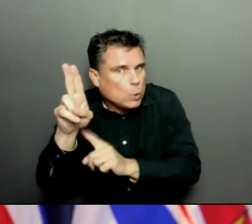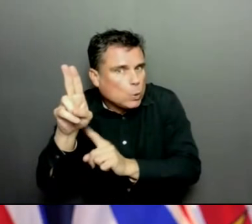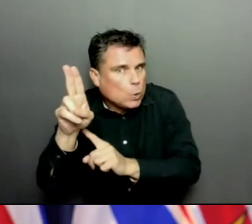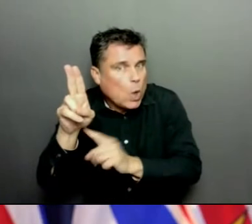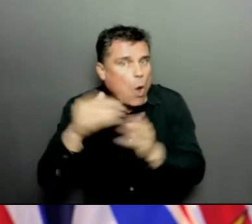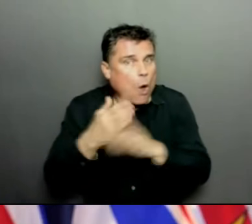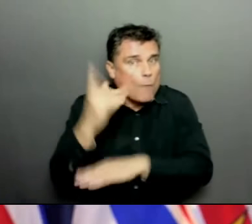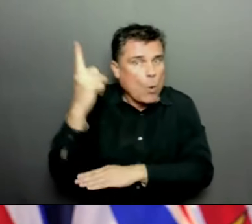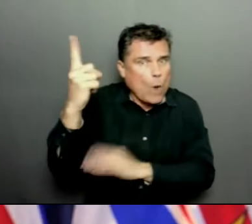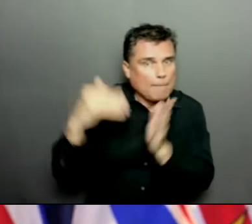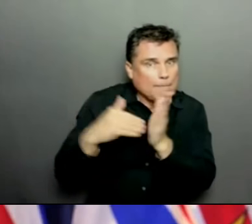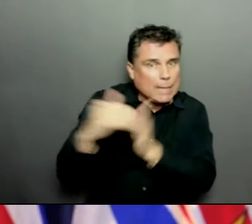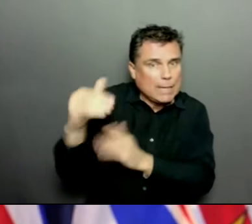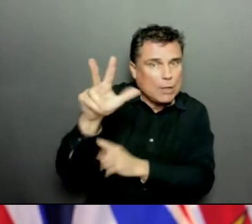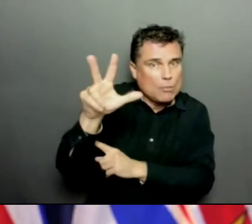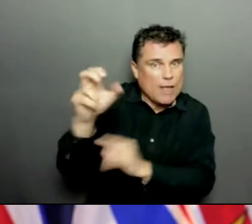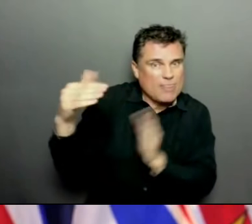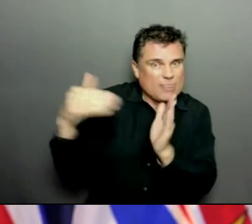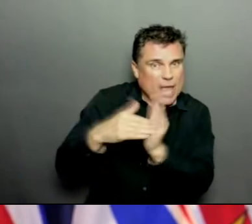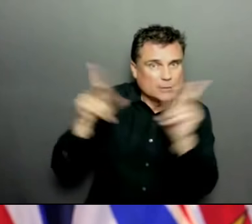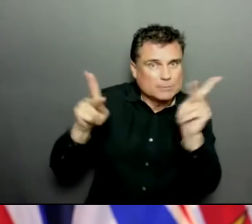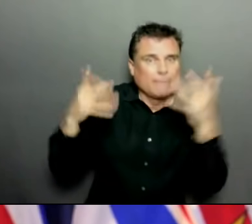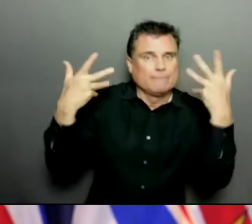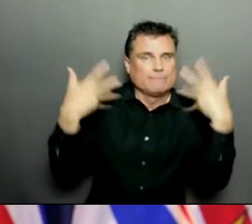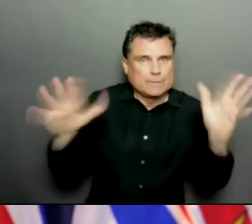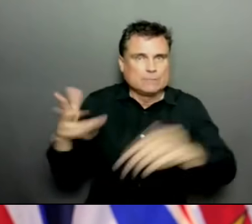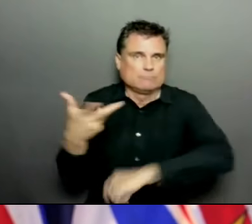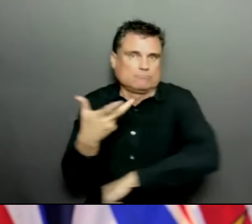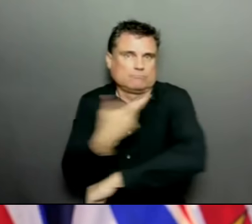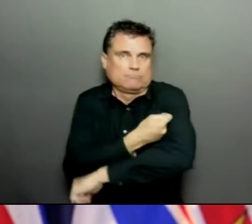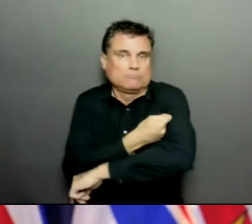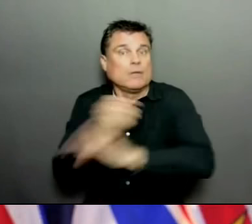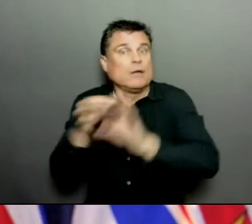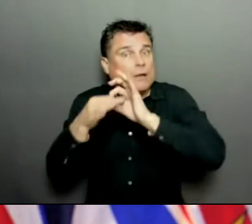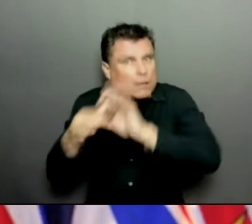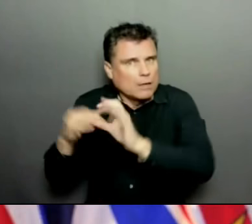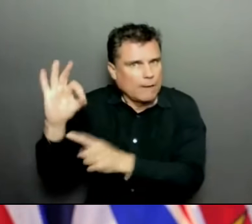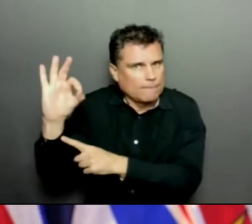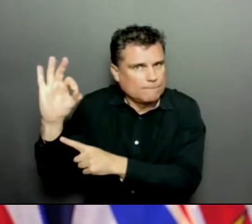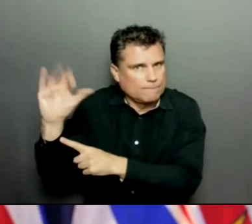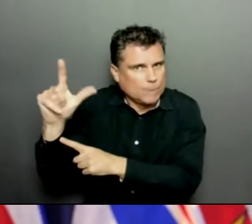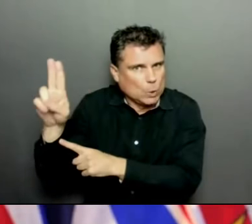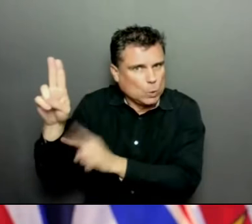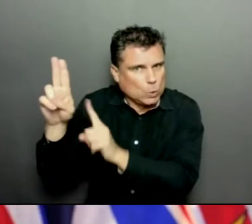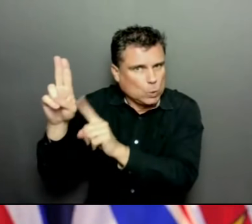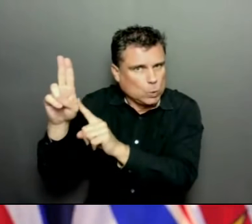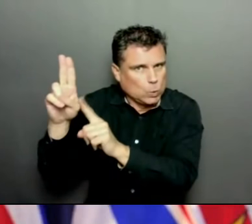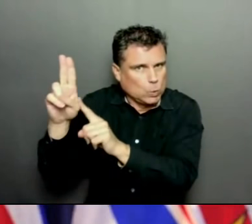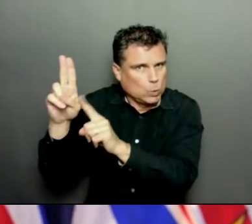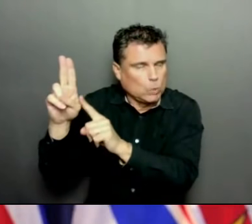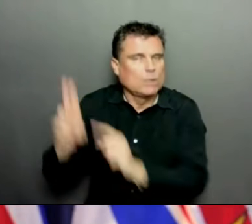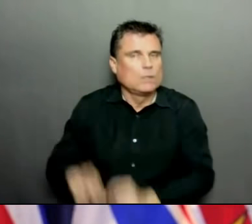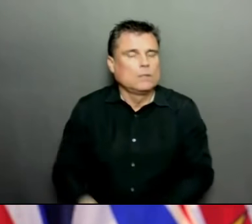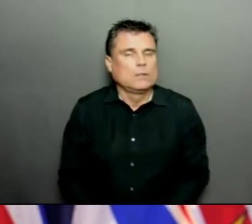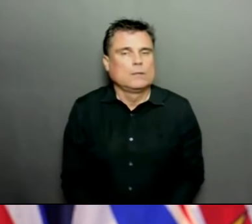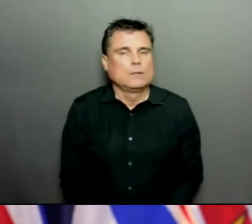of administered, to British Columbians, there is a reporting lack in this, it's actually more than that, of 30 days